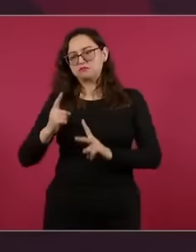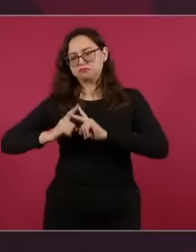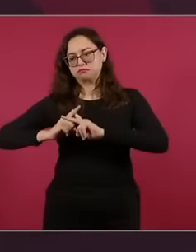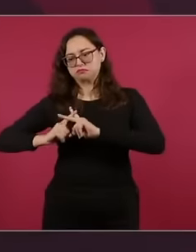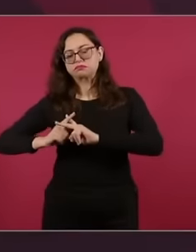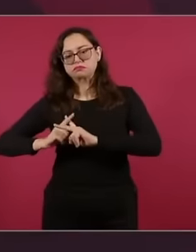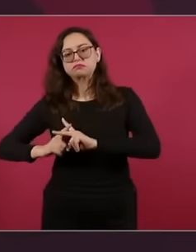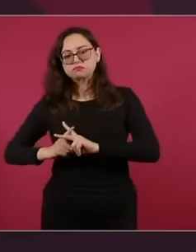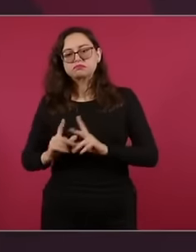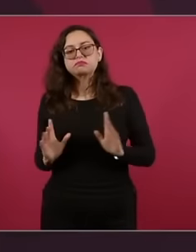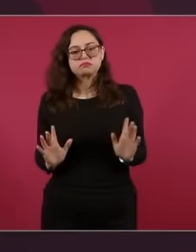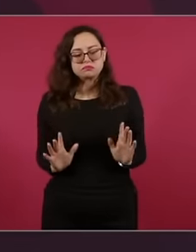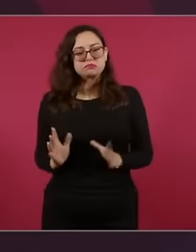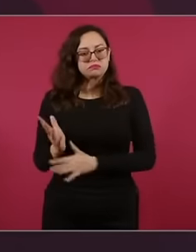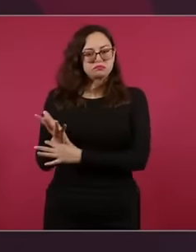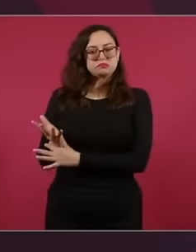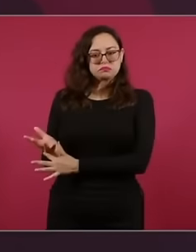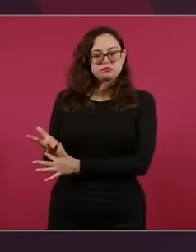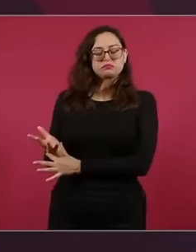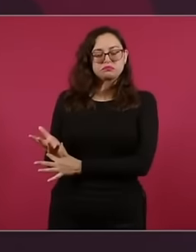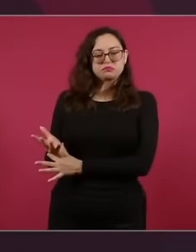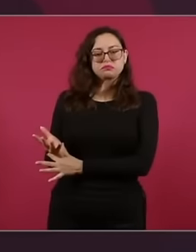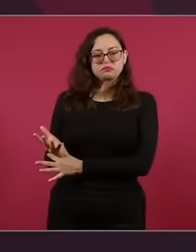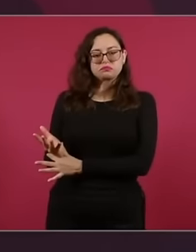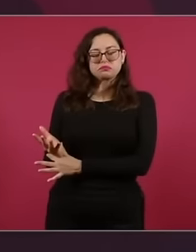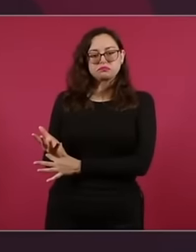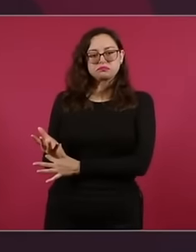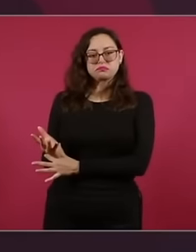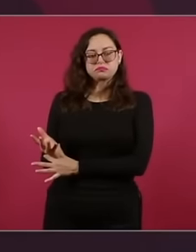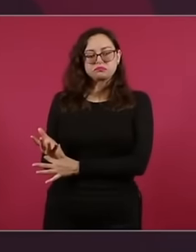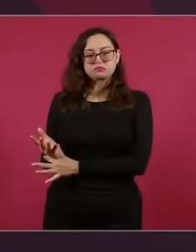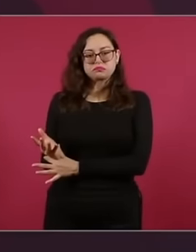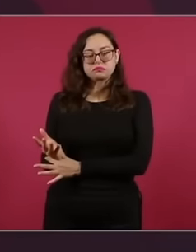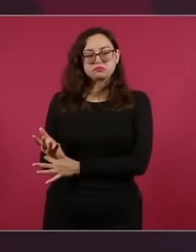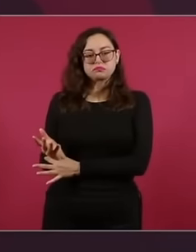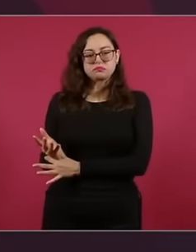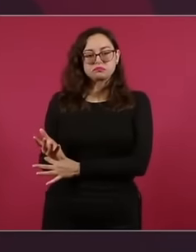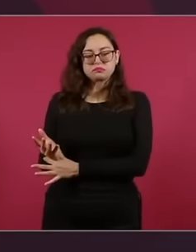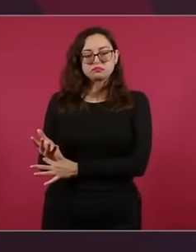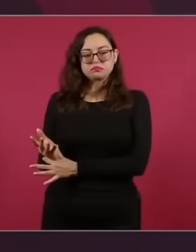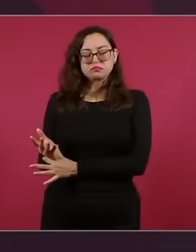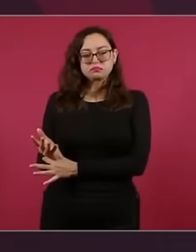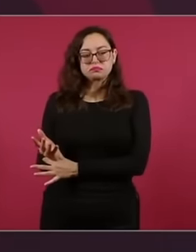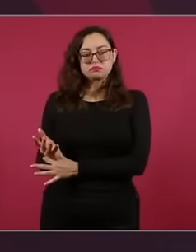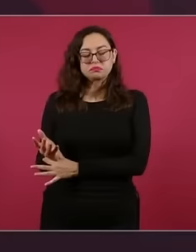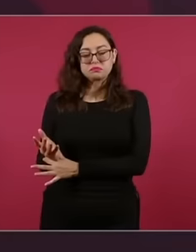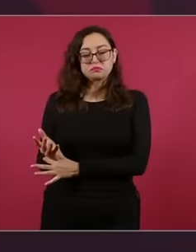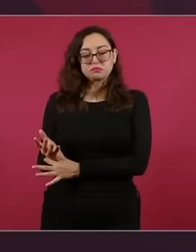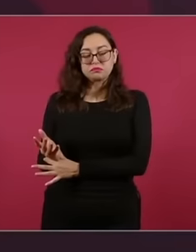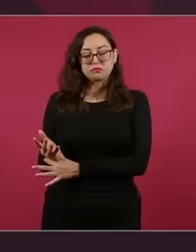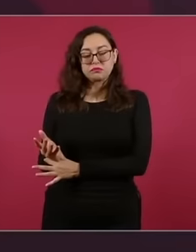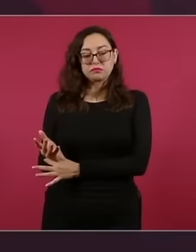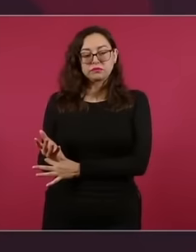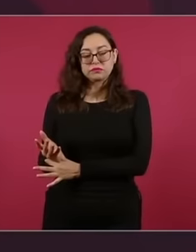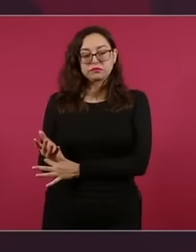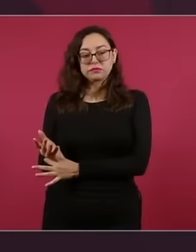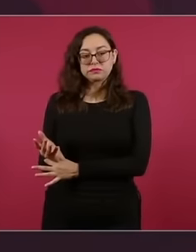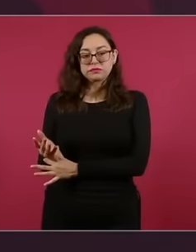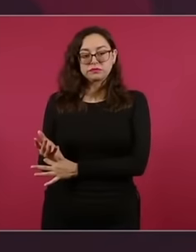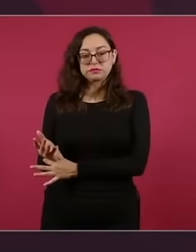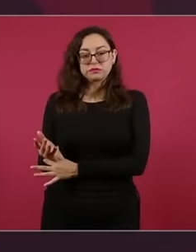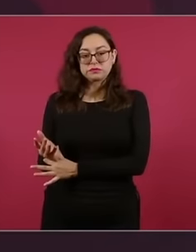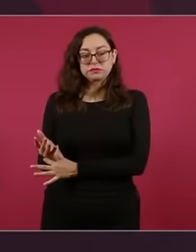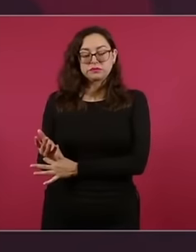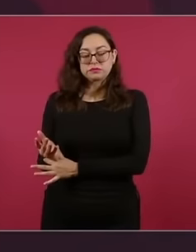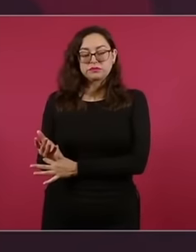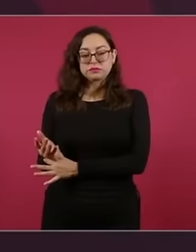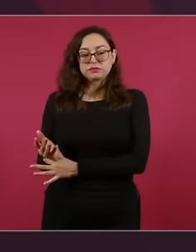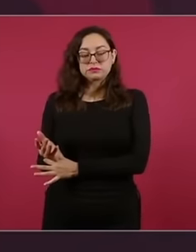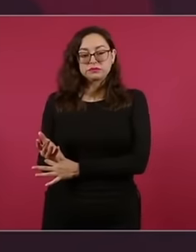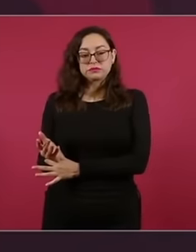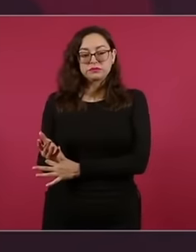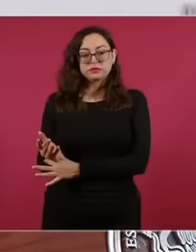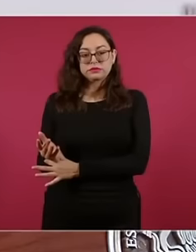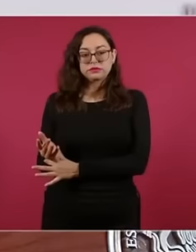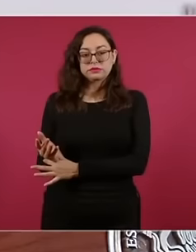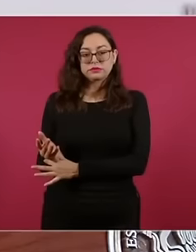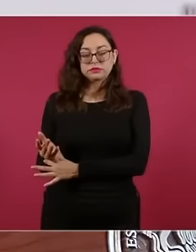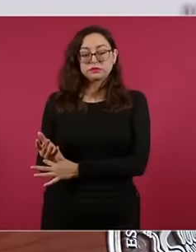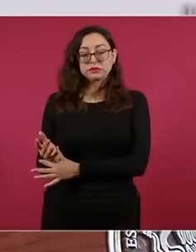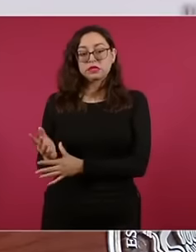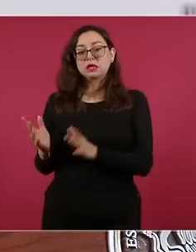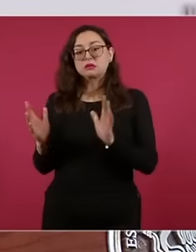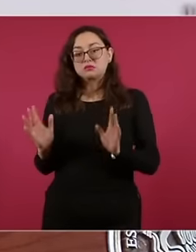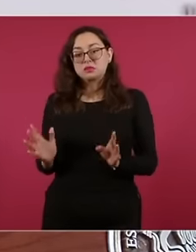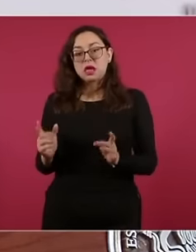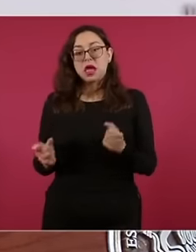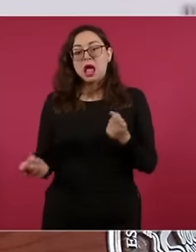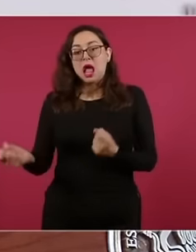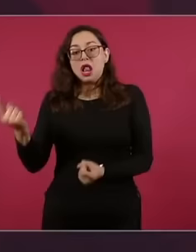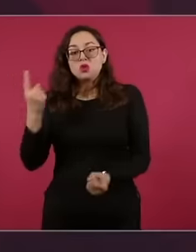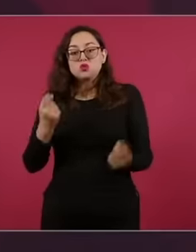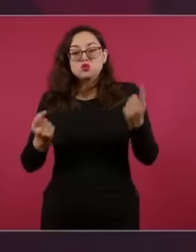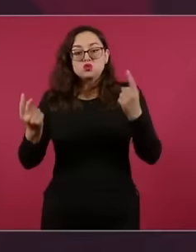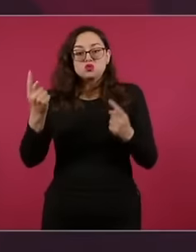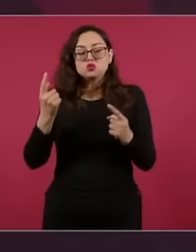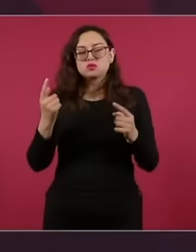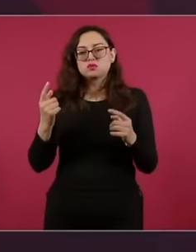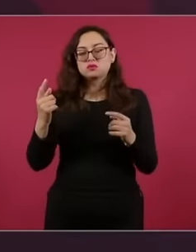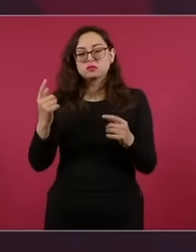it was maintained. And that must be proven that there was an interference, a